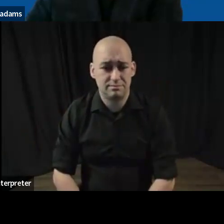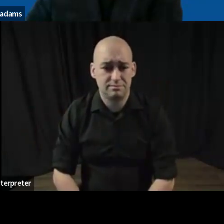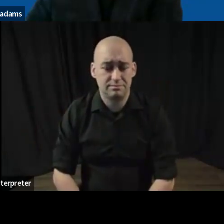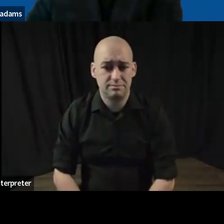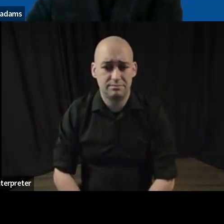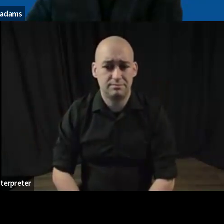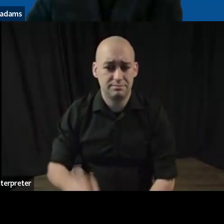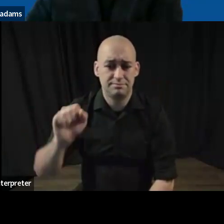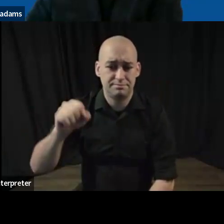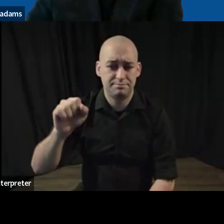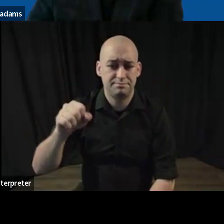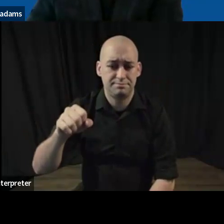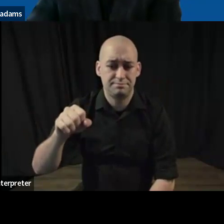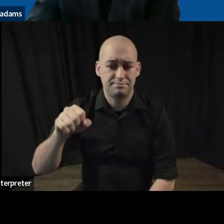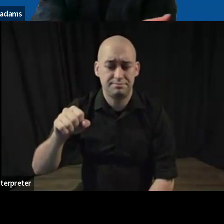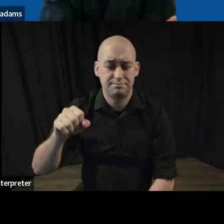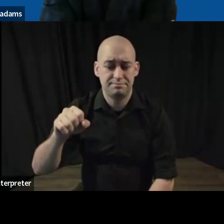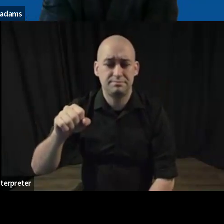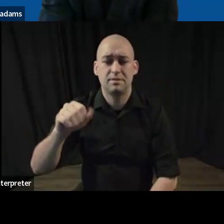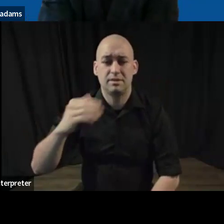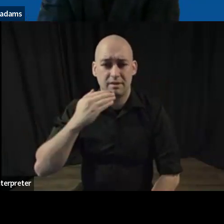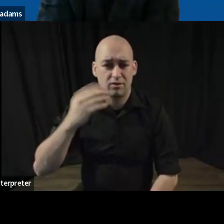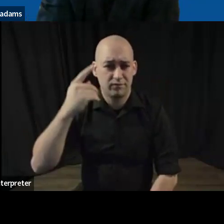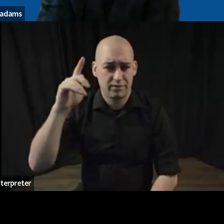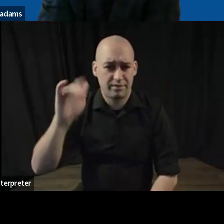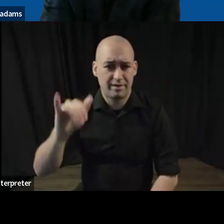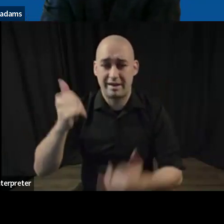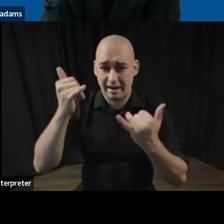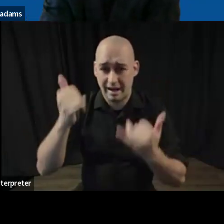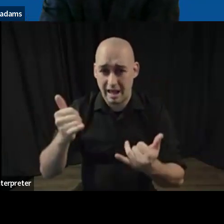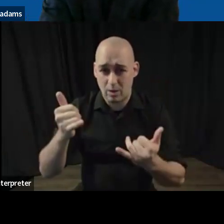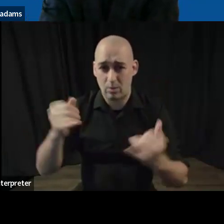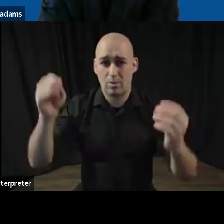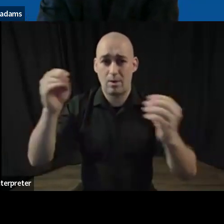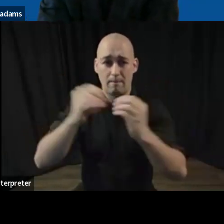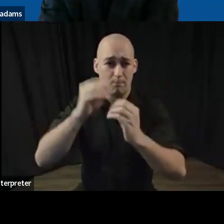Ms. Gates-Lopez, thank you for that. I think now more than ever like we're very cognizant